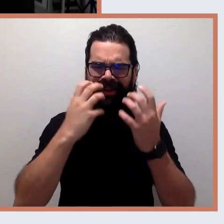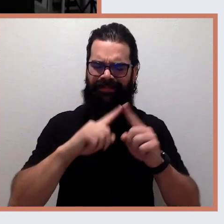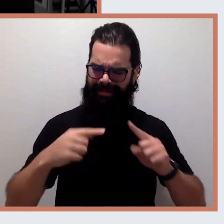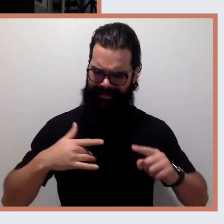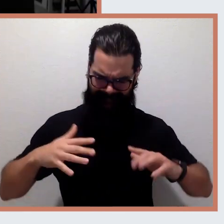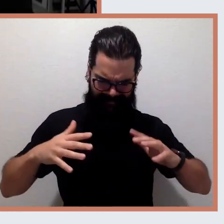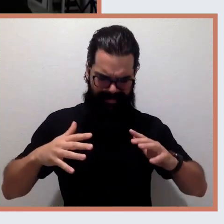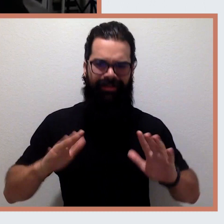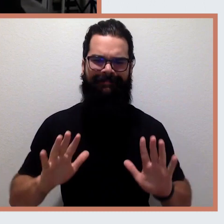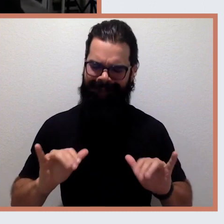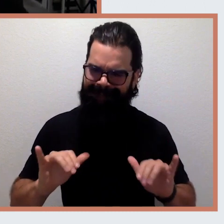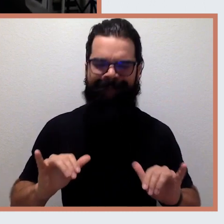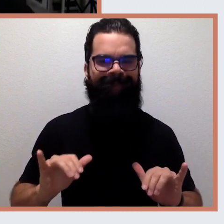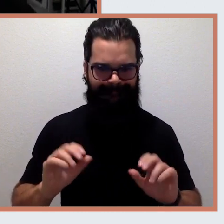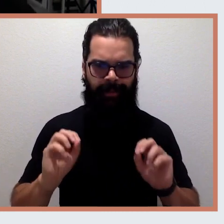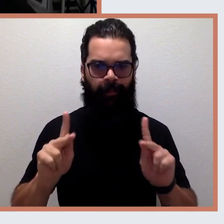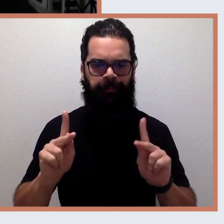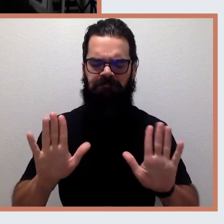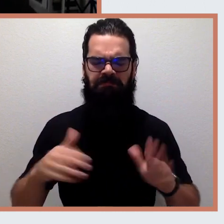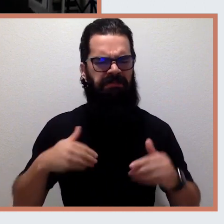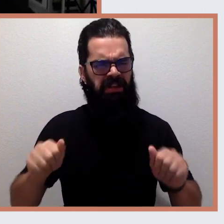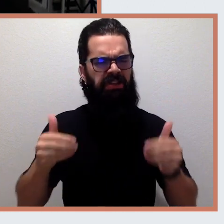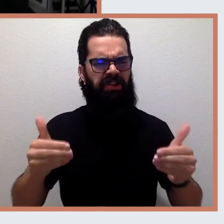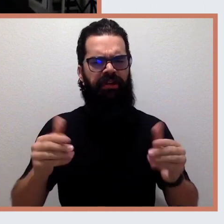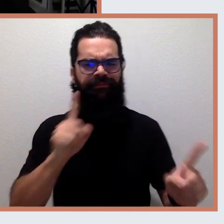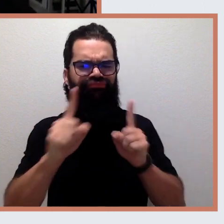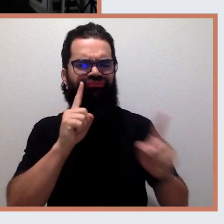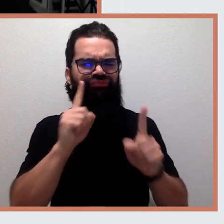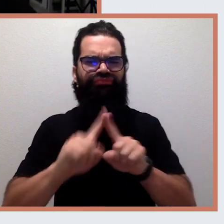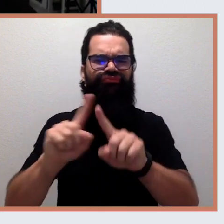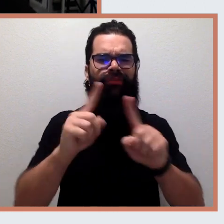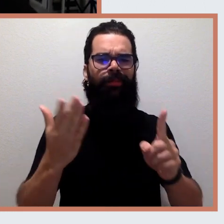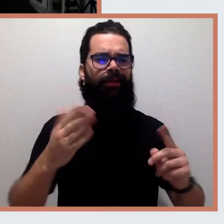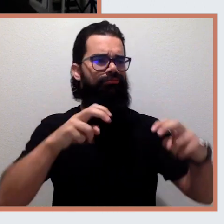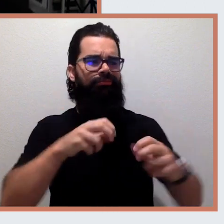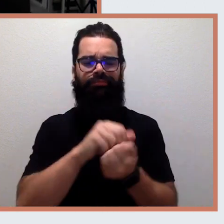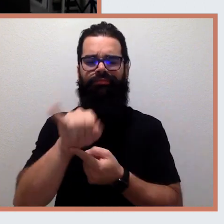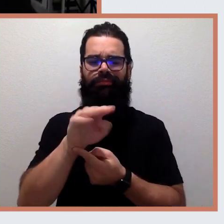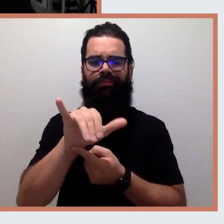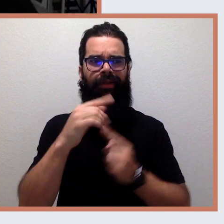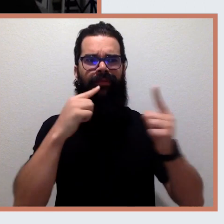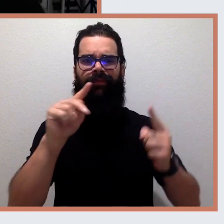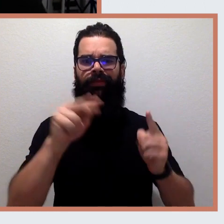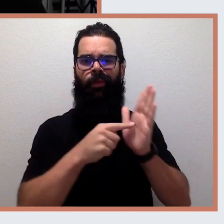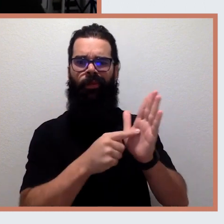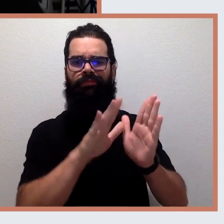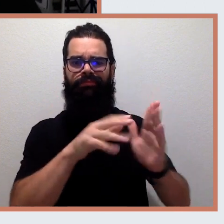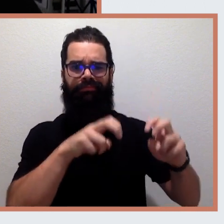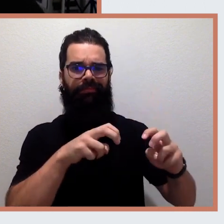and I don't know why I'm nervous. Because it's us. I can take interviews from anyone. I'll sit with Jimmy Kimmel any day. You, I'm like, "Oh my god,